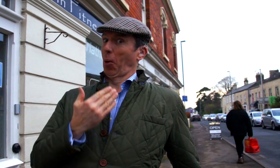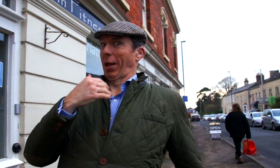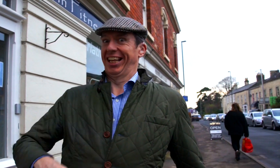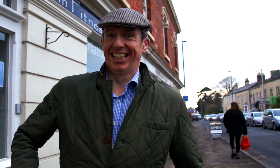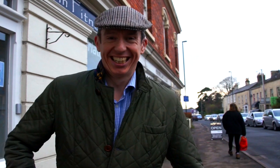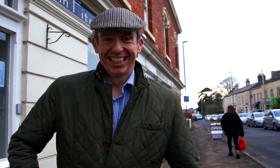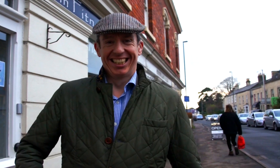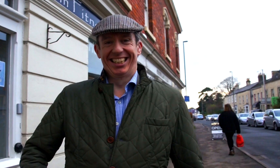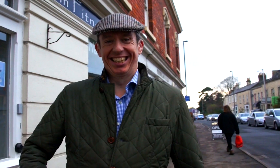New Bike!